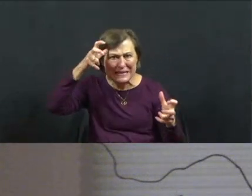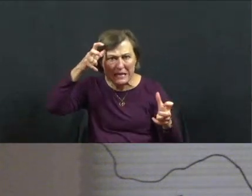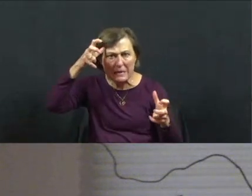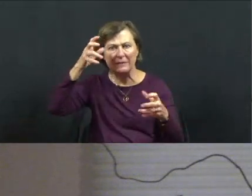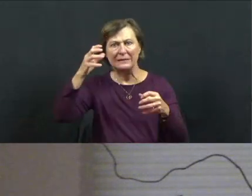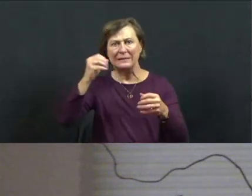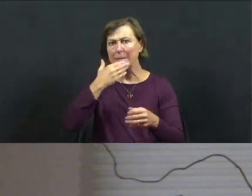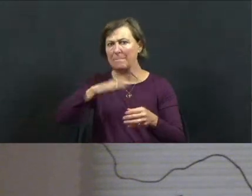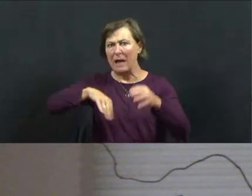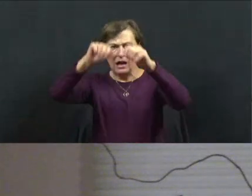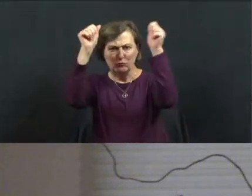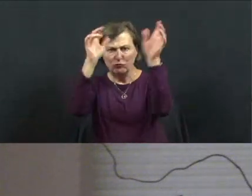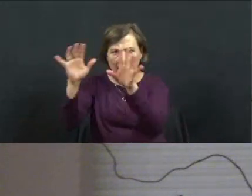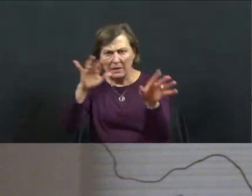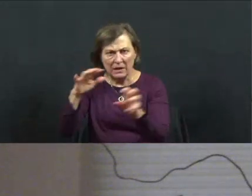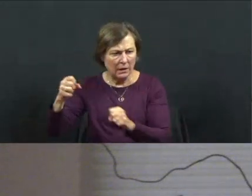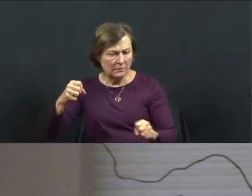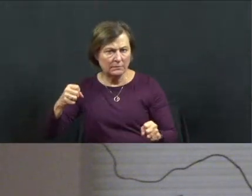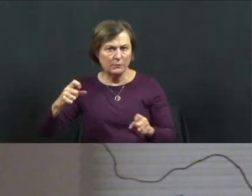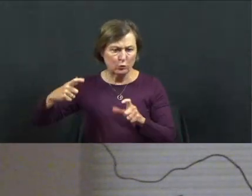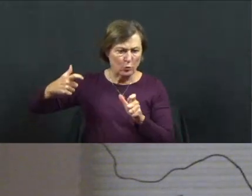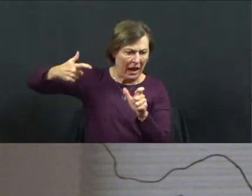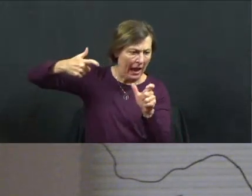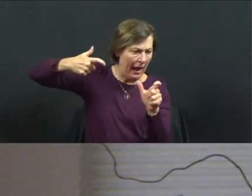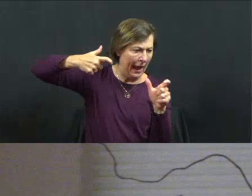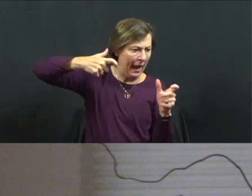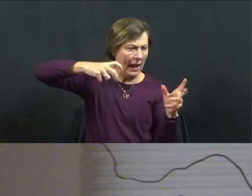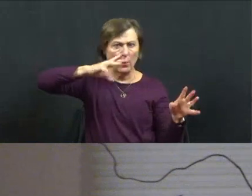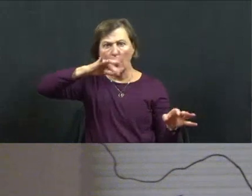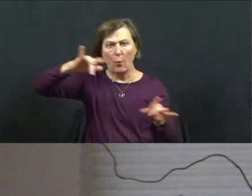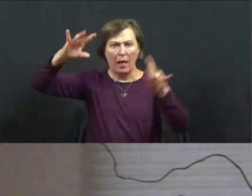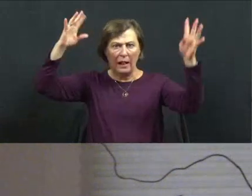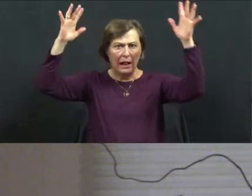Siddharta. They ran towards him wildly, yelling